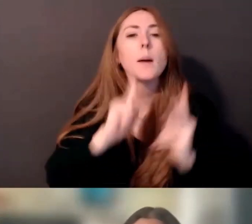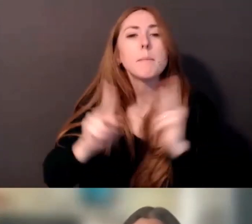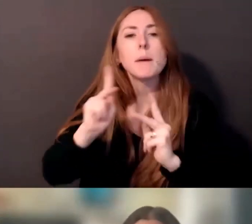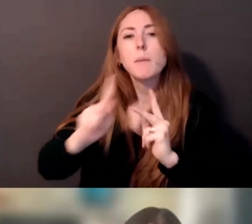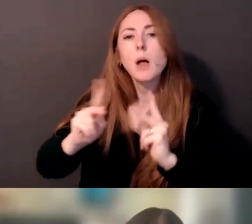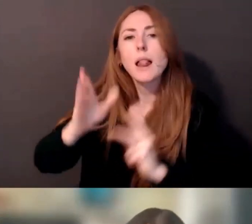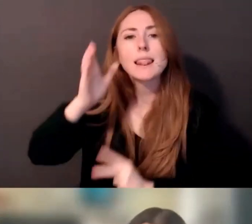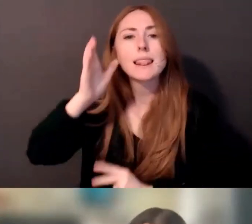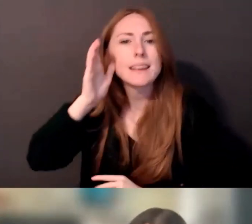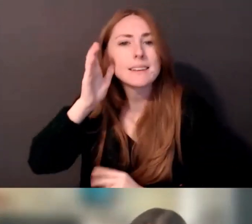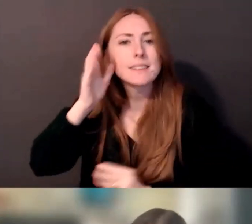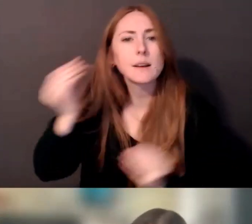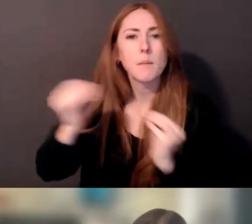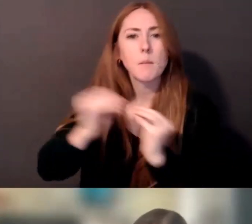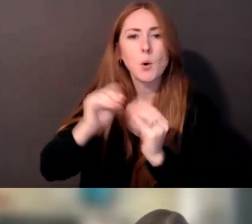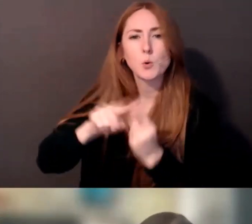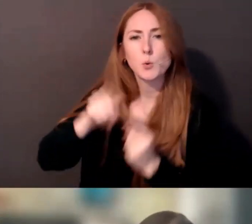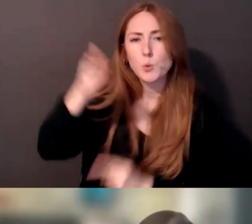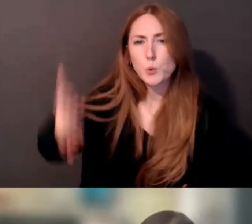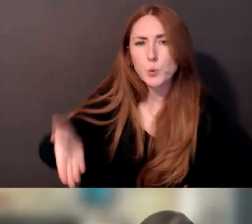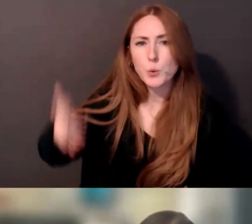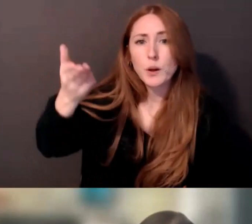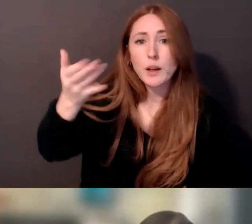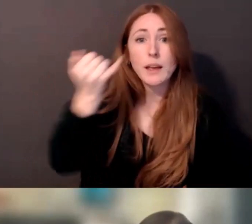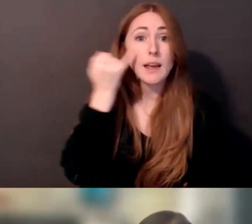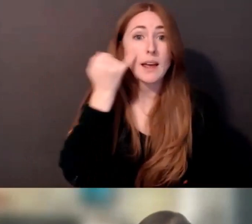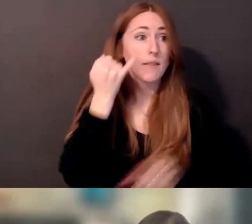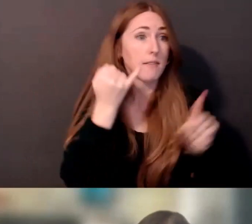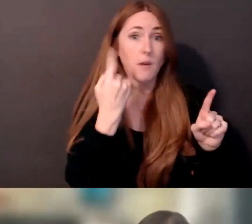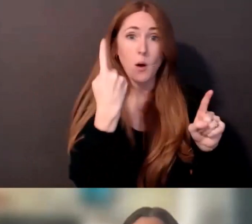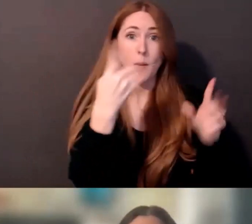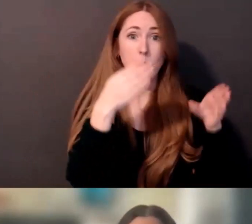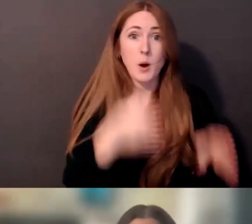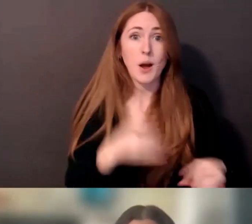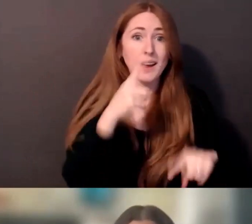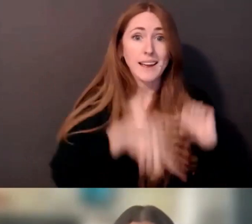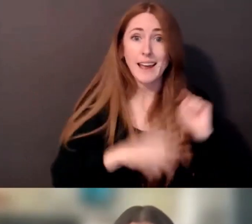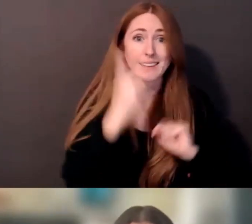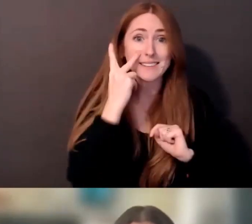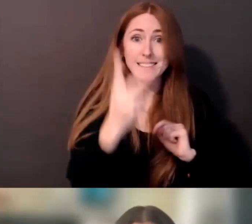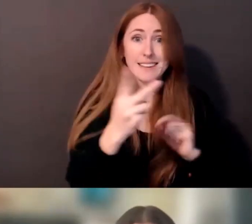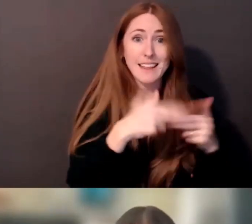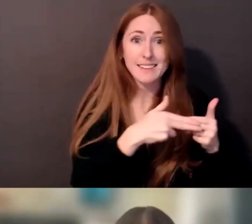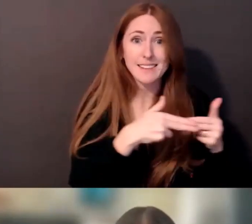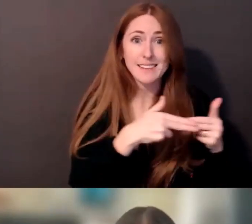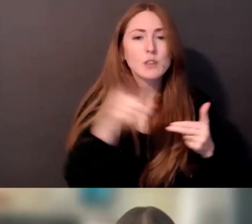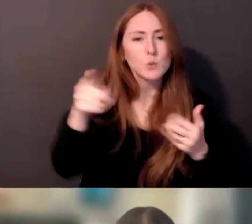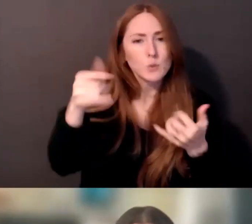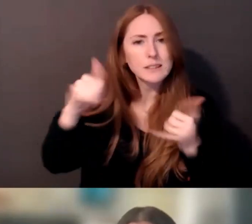if someone is not able to see those slides, you still want to be able to convey that information